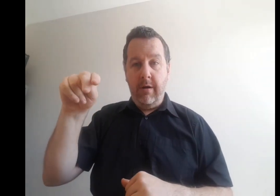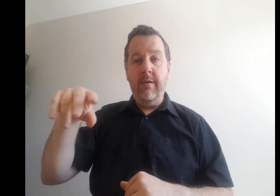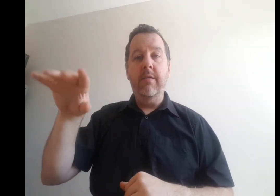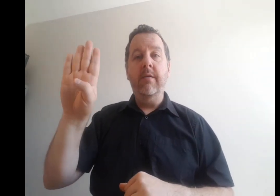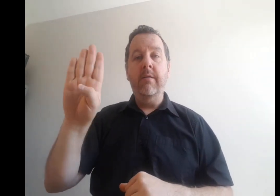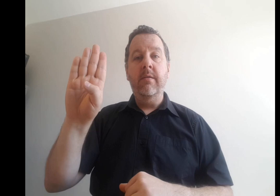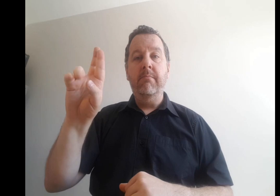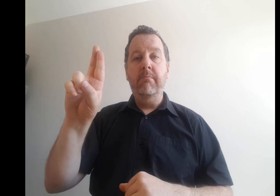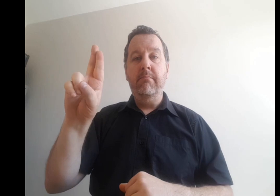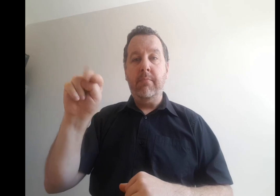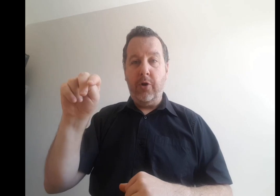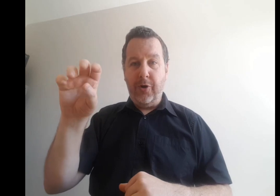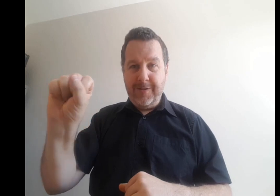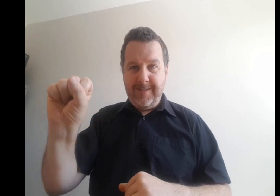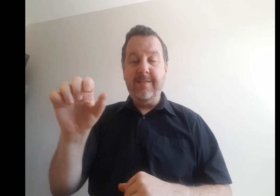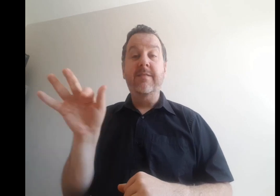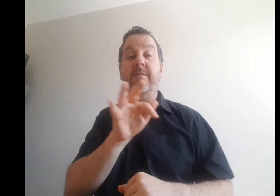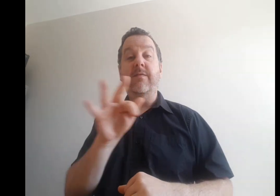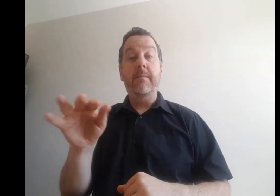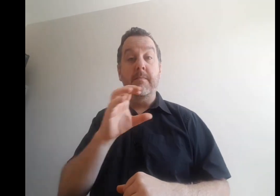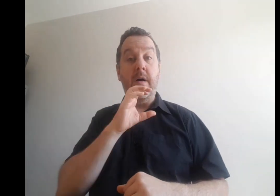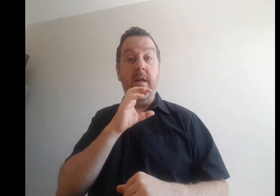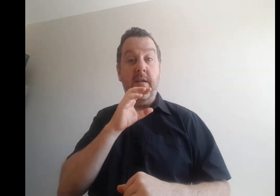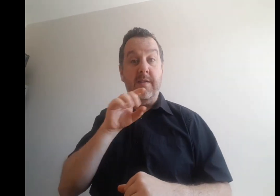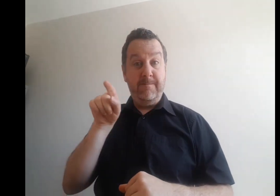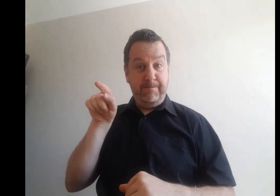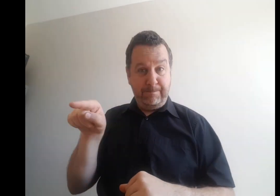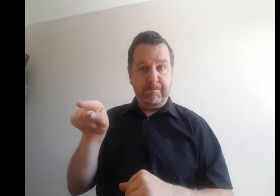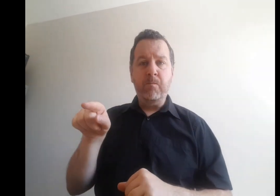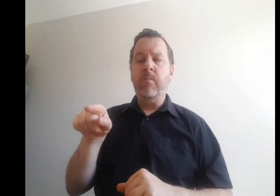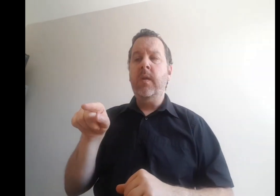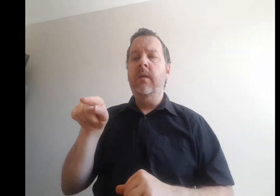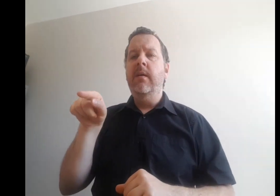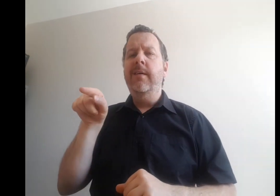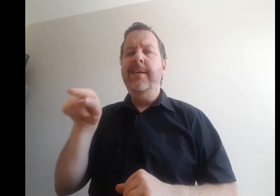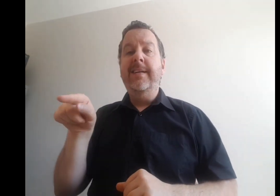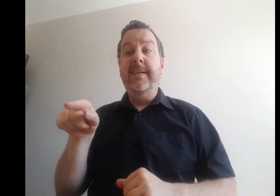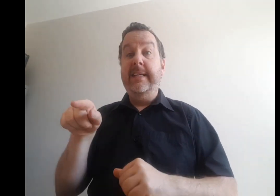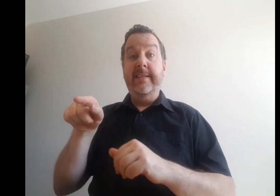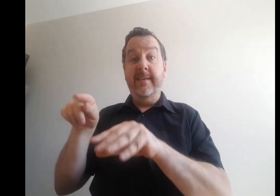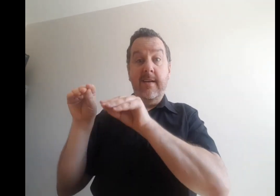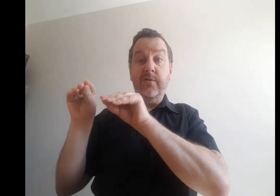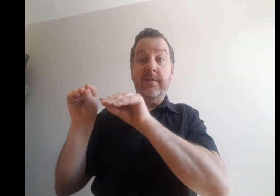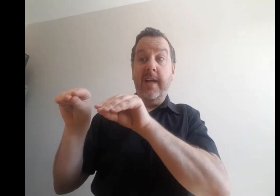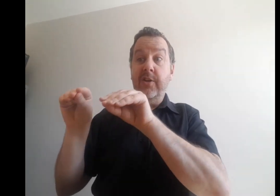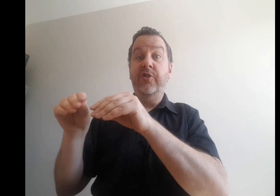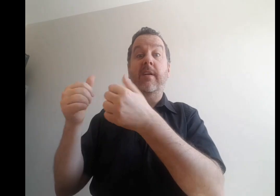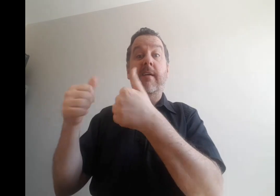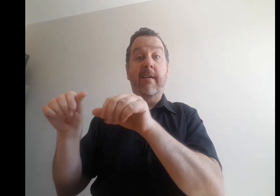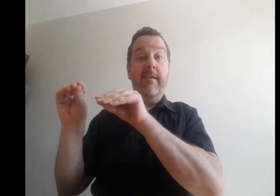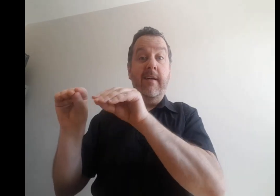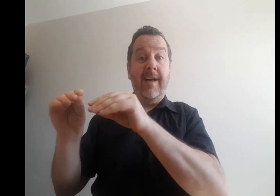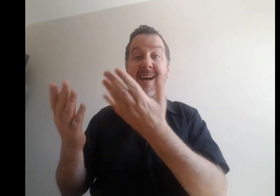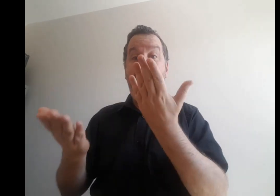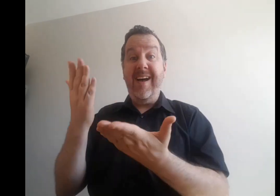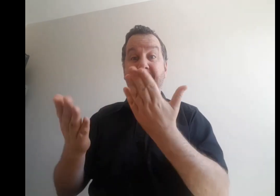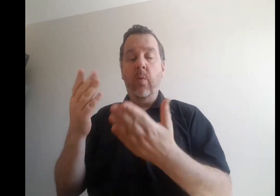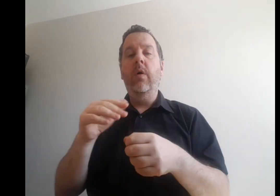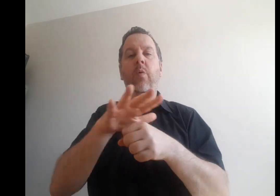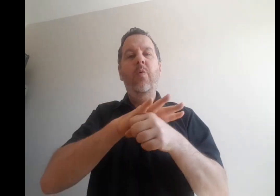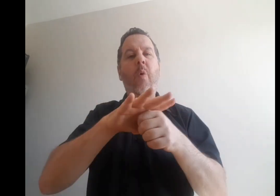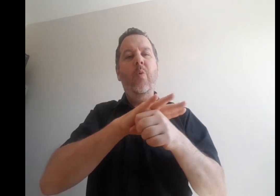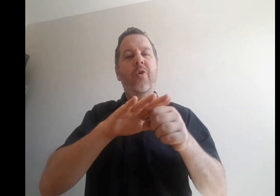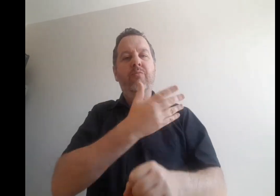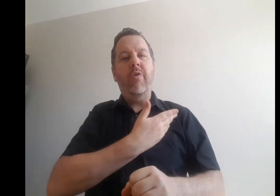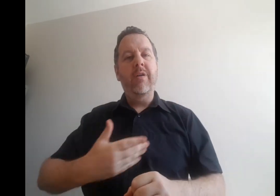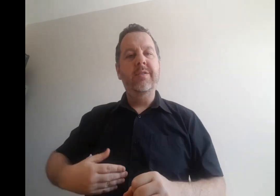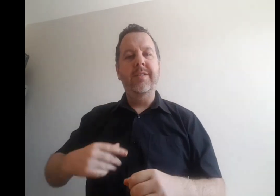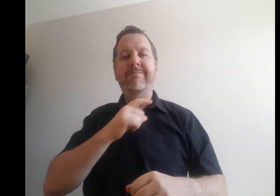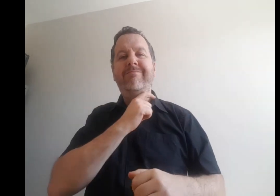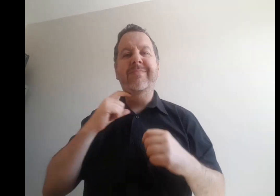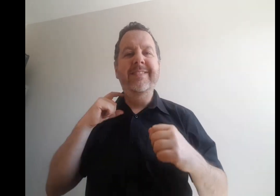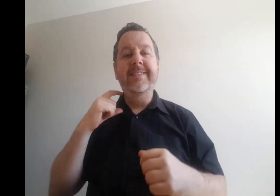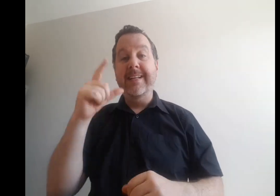and he was basically, I think, almost a pet project of a local Protestant preacher called Philip Skelton,